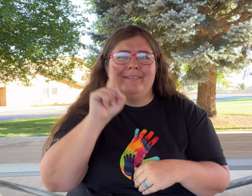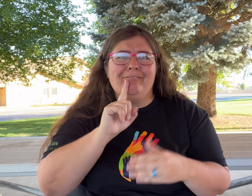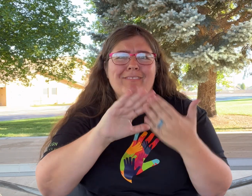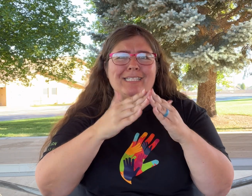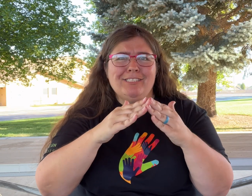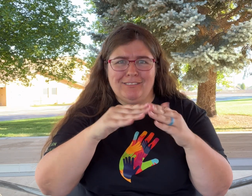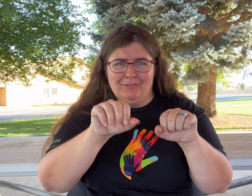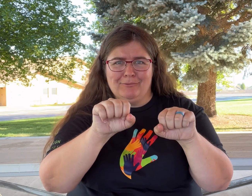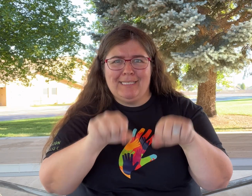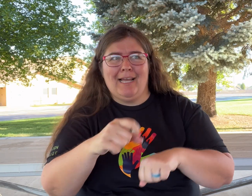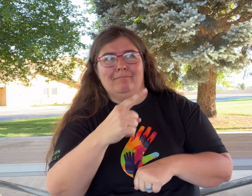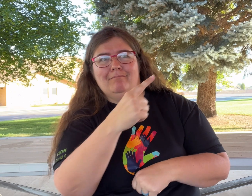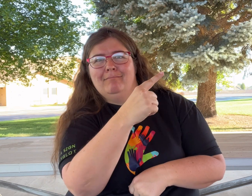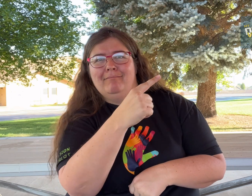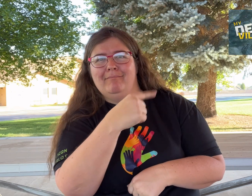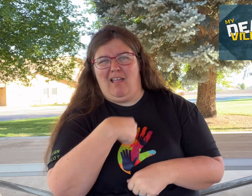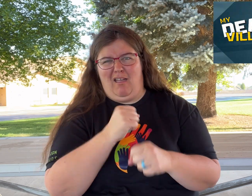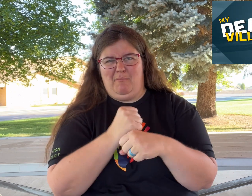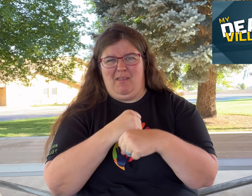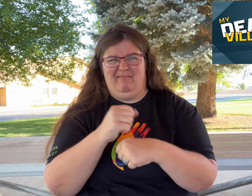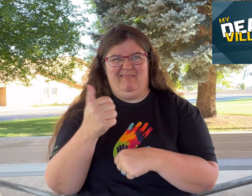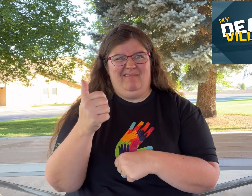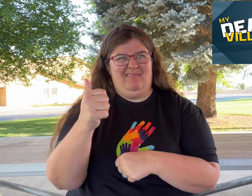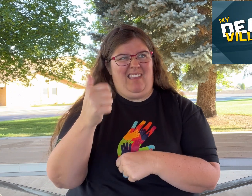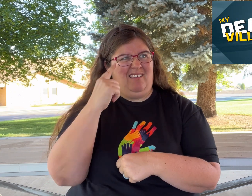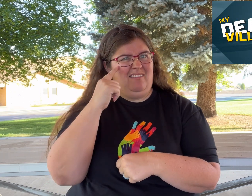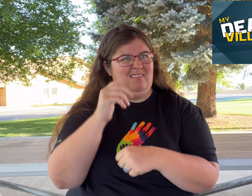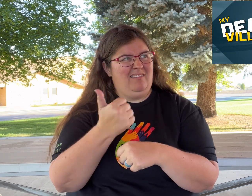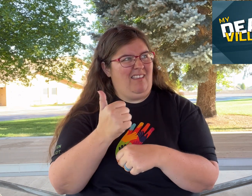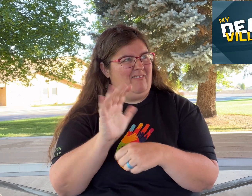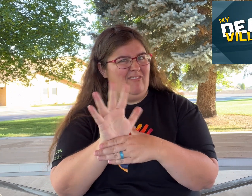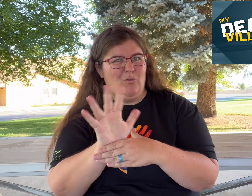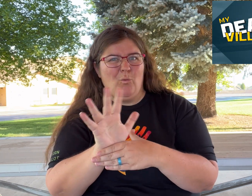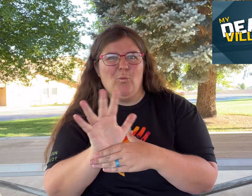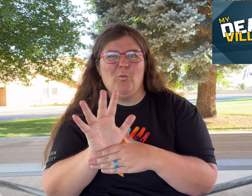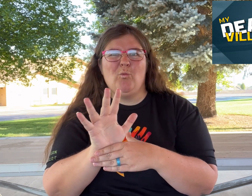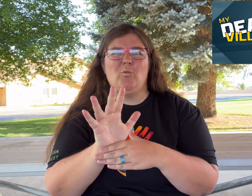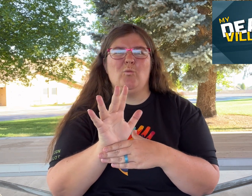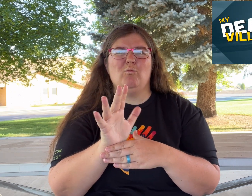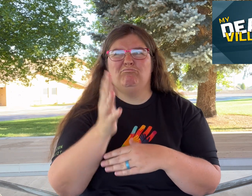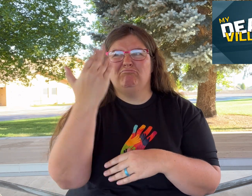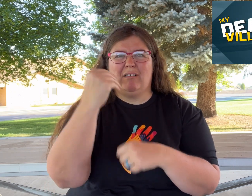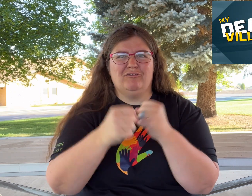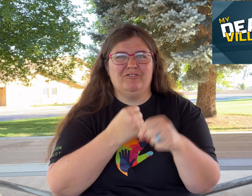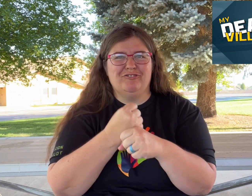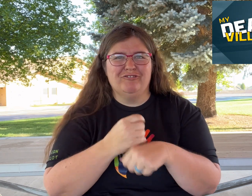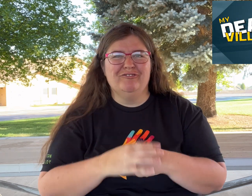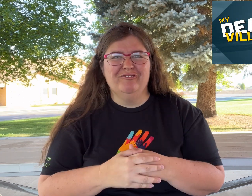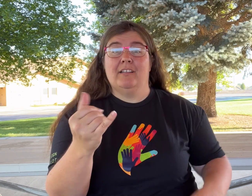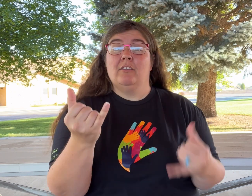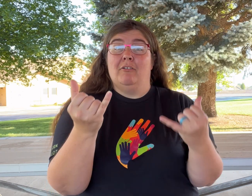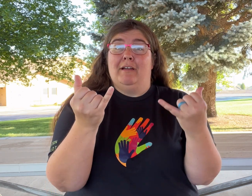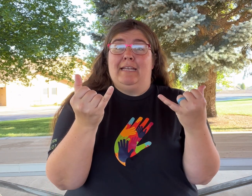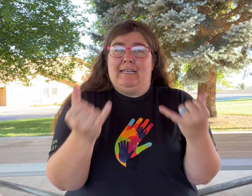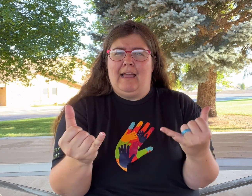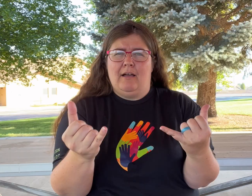villages, you can watch a series I made last year. I think there's 10 videos in it. So, now you might